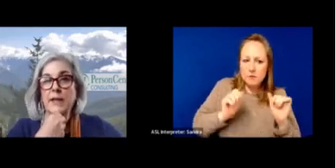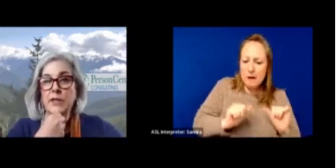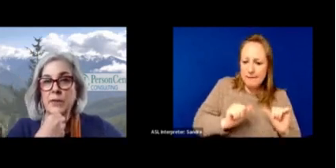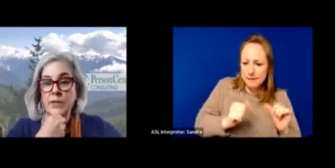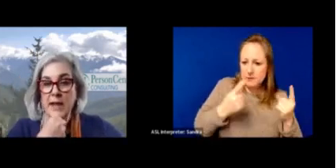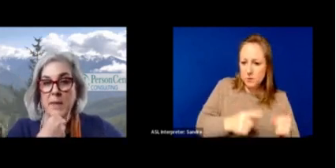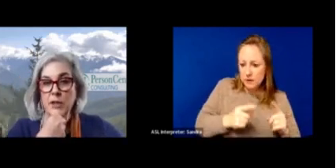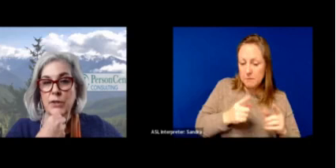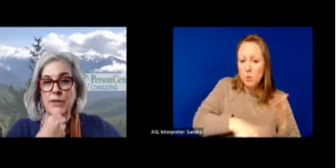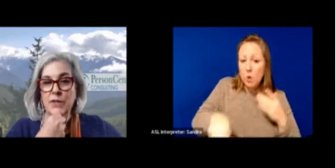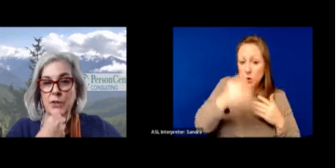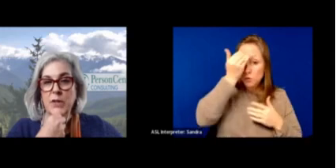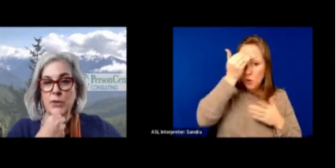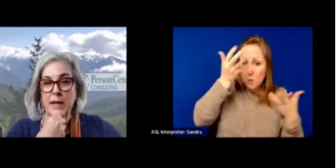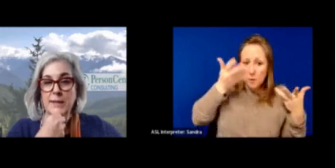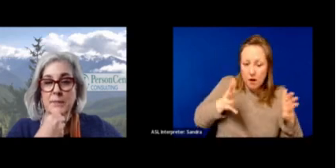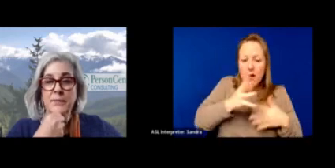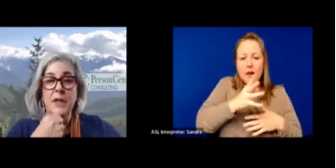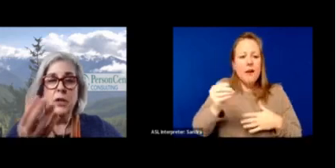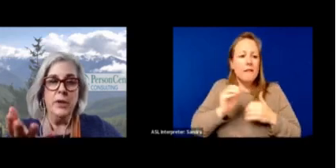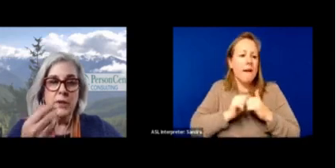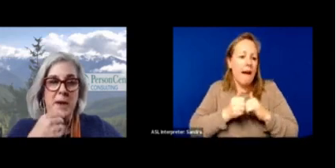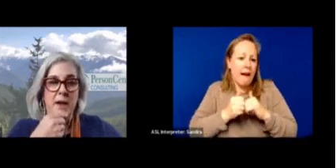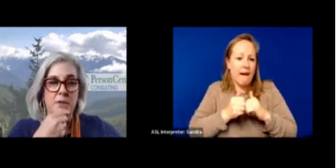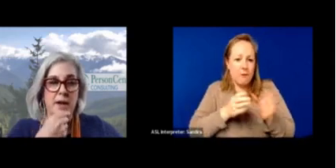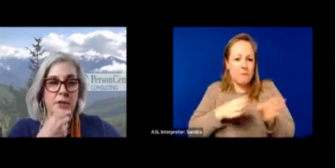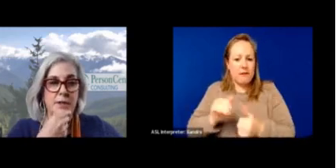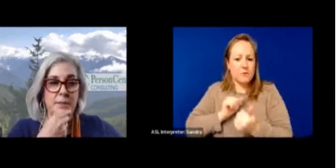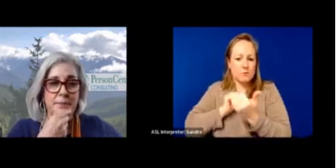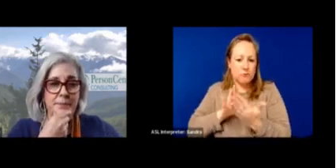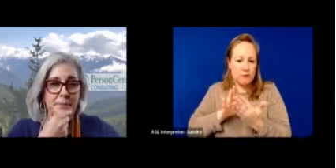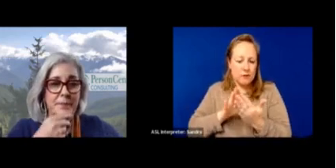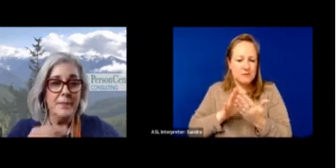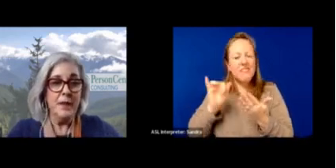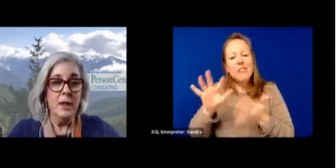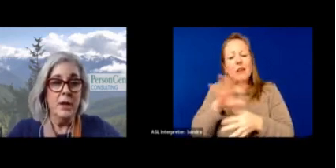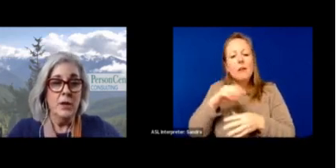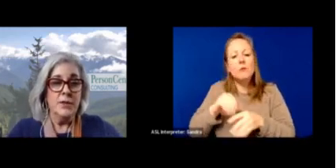address, including those backup strategies. So we, we really do want to think about when